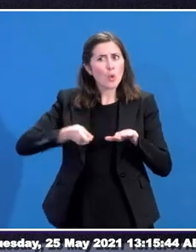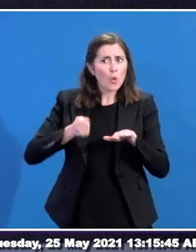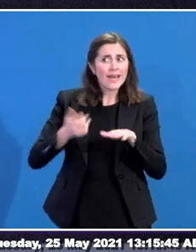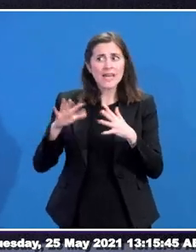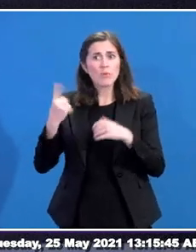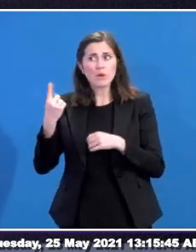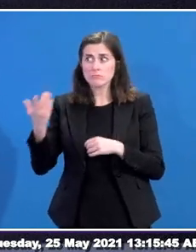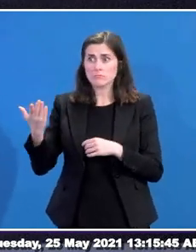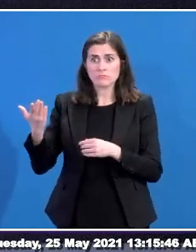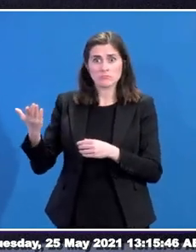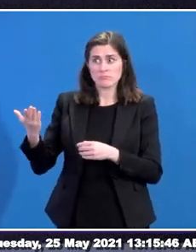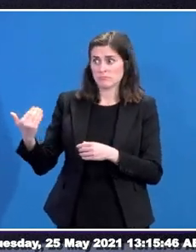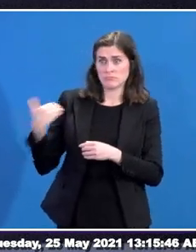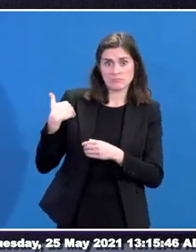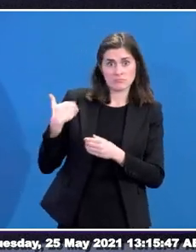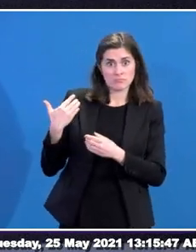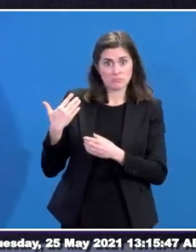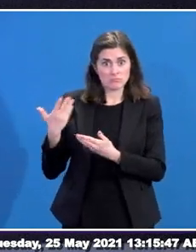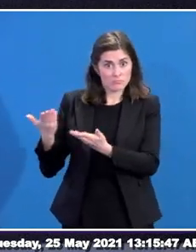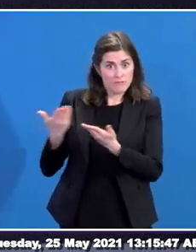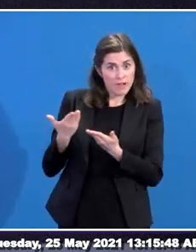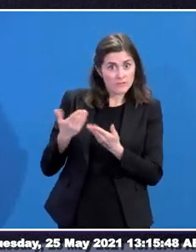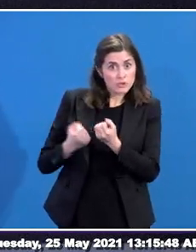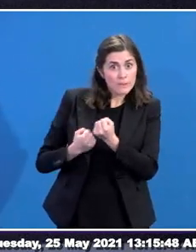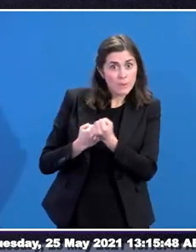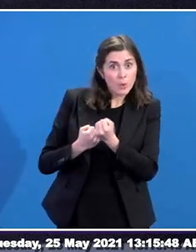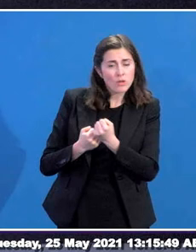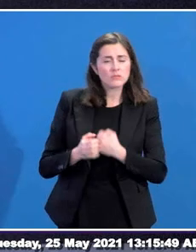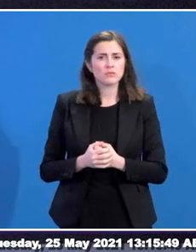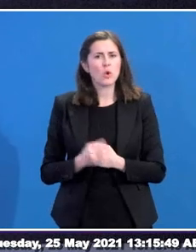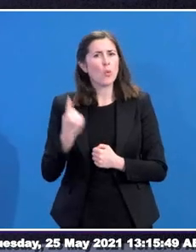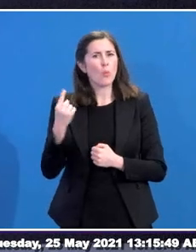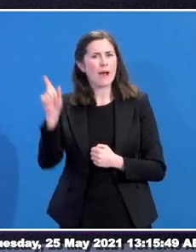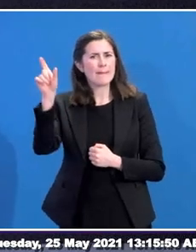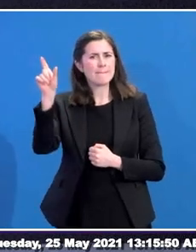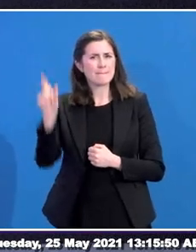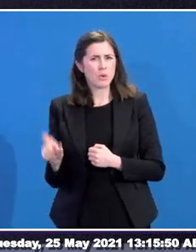I have to name that the Client Service Improvement Officer was a very good support at the time.